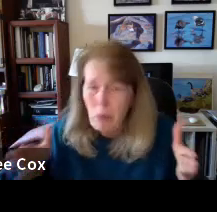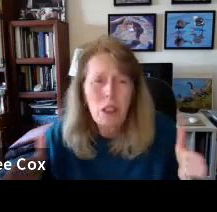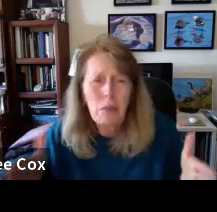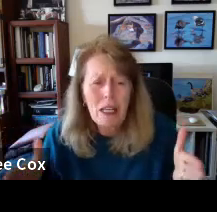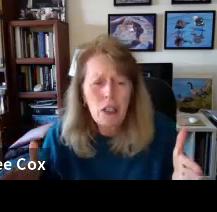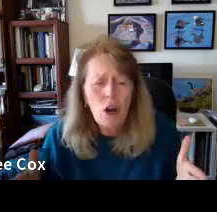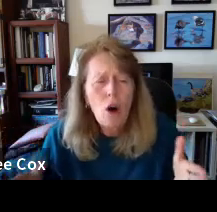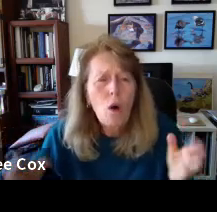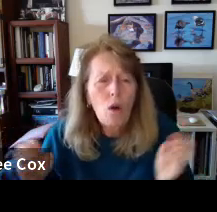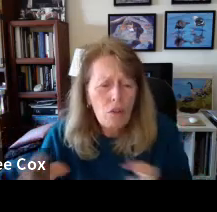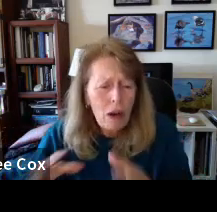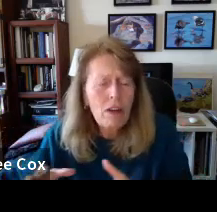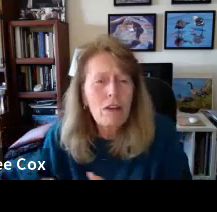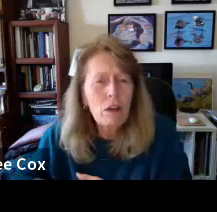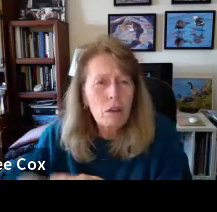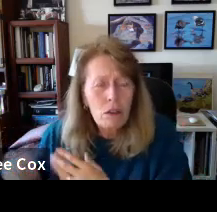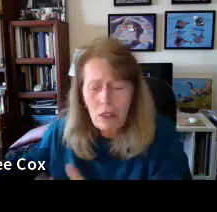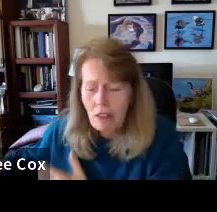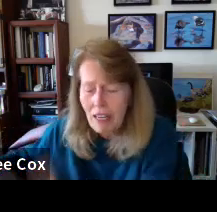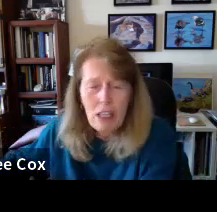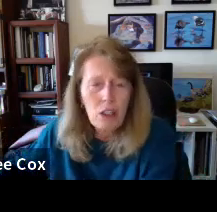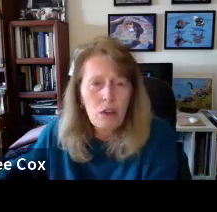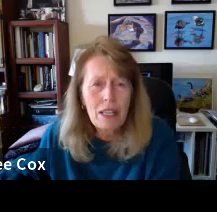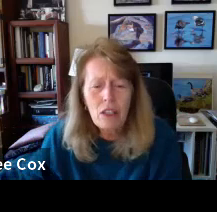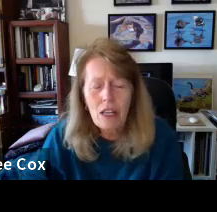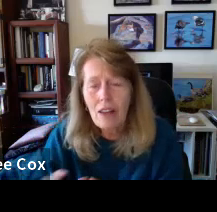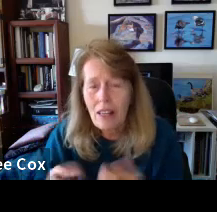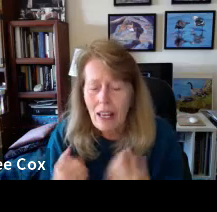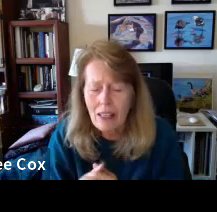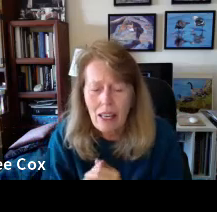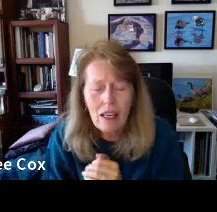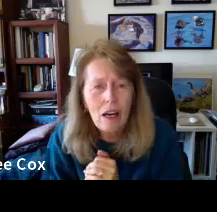small space or the Wi-fi router is really right next to their desk, and and they because